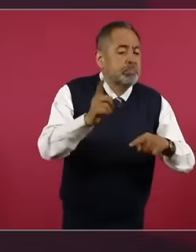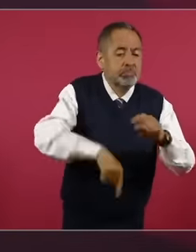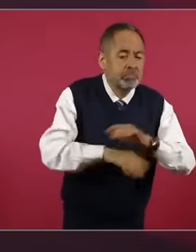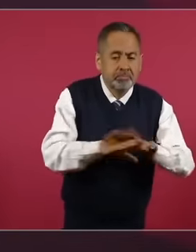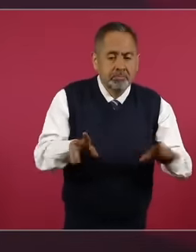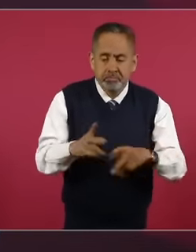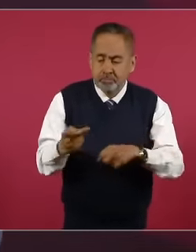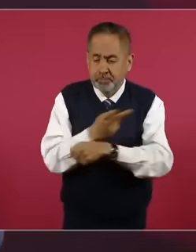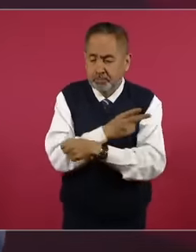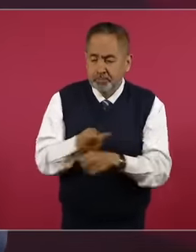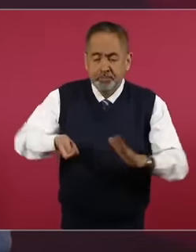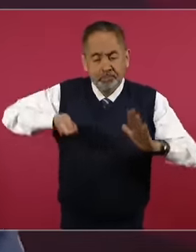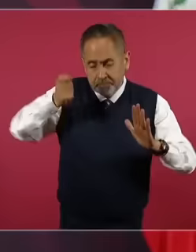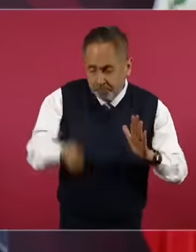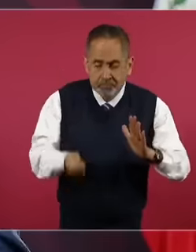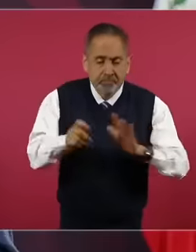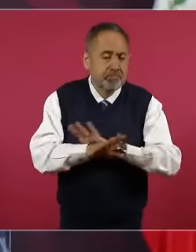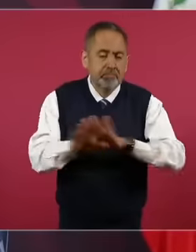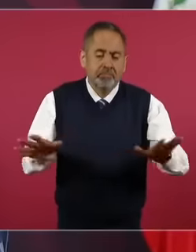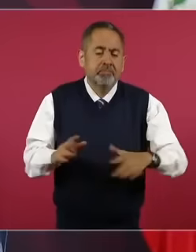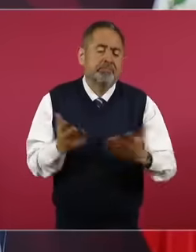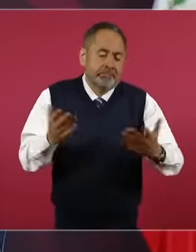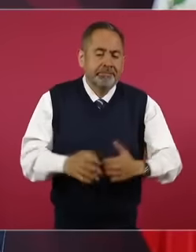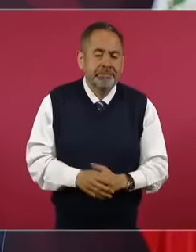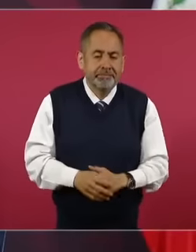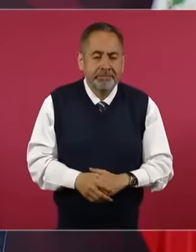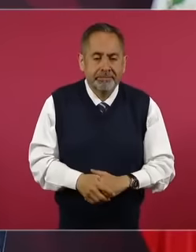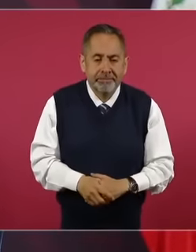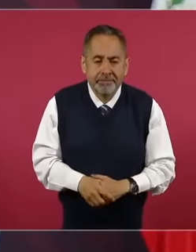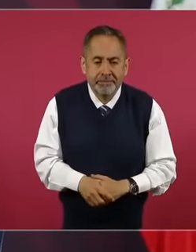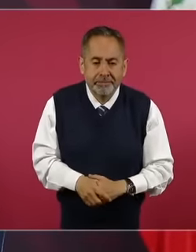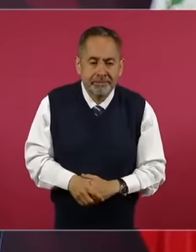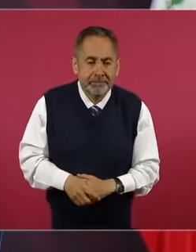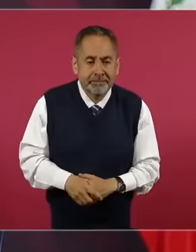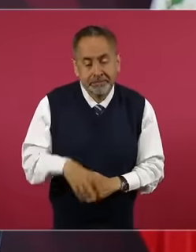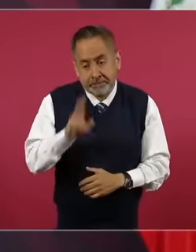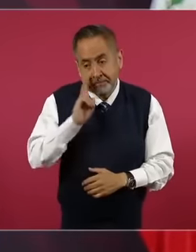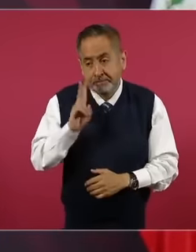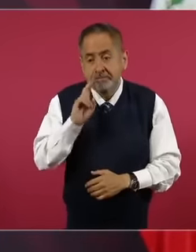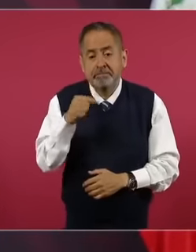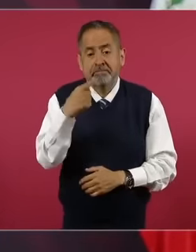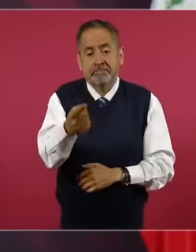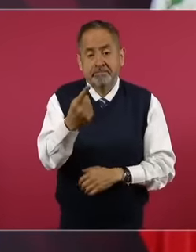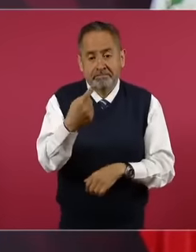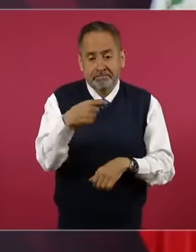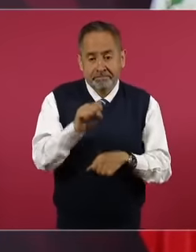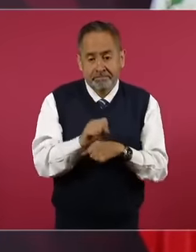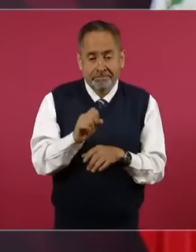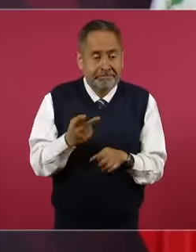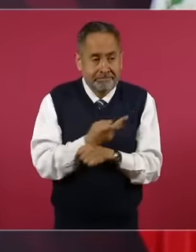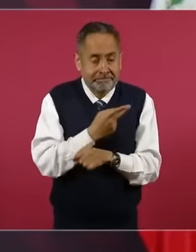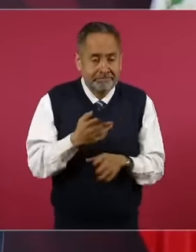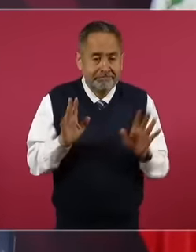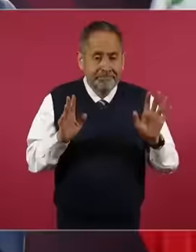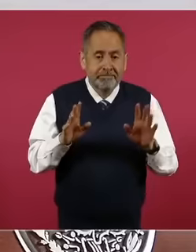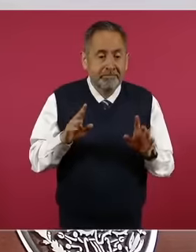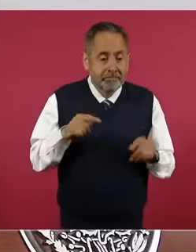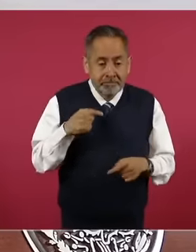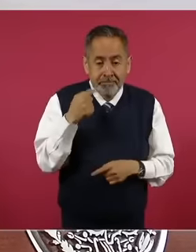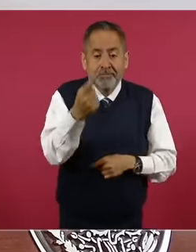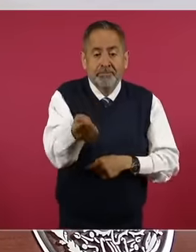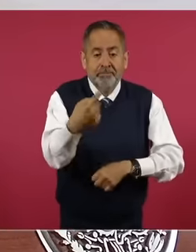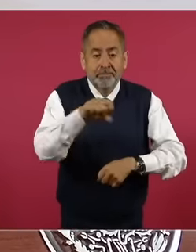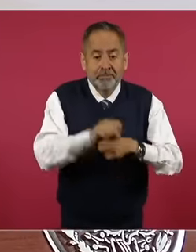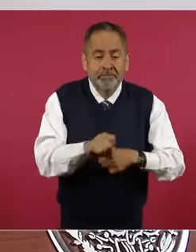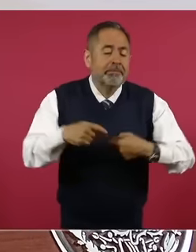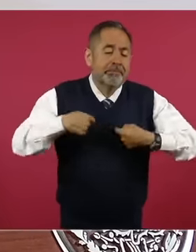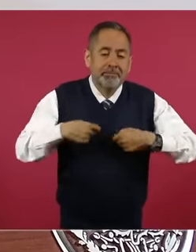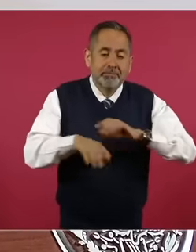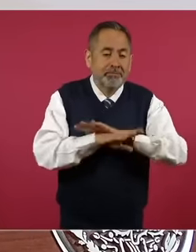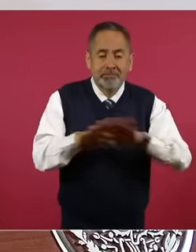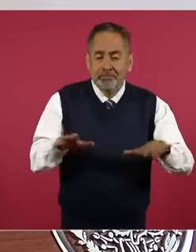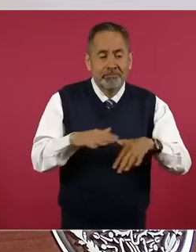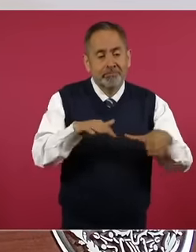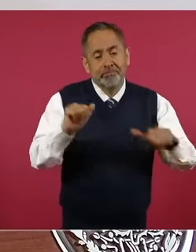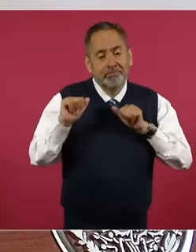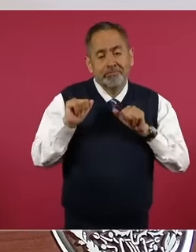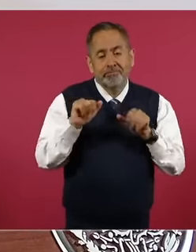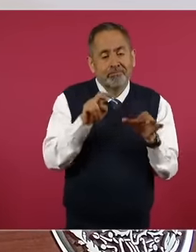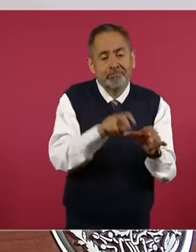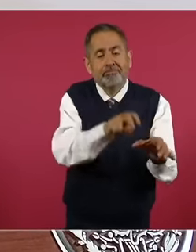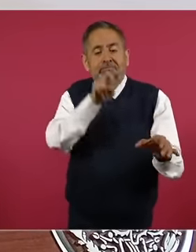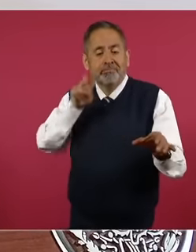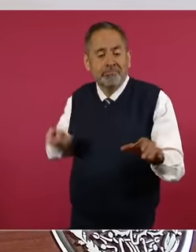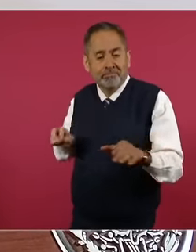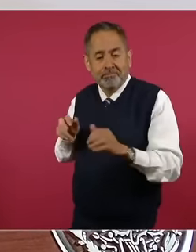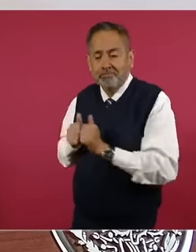judicata, who knows how I will end up by then, well, I'm coming. I'm going to be in Palenque